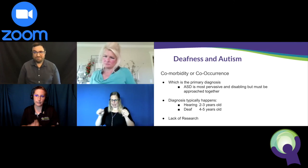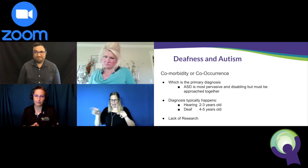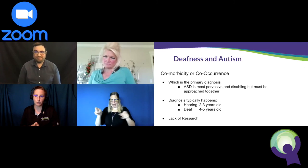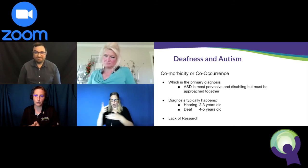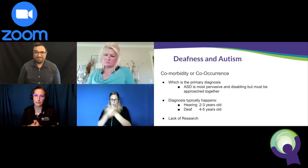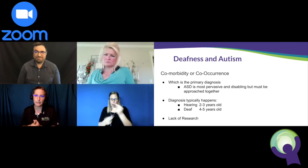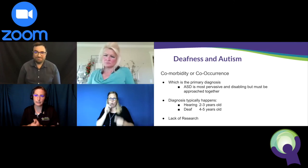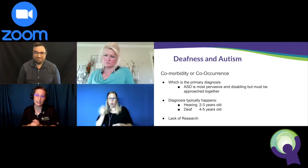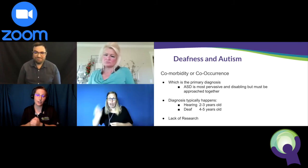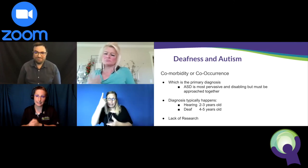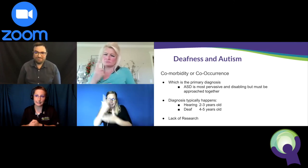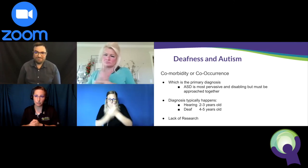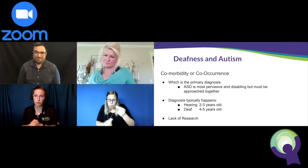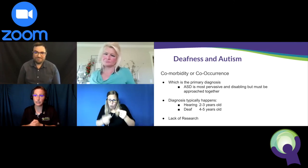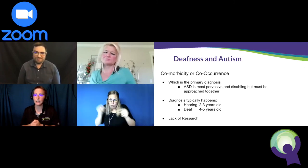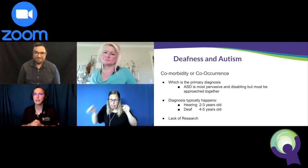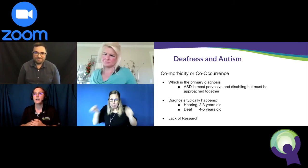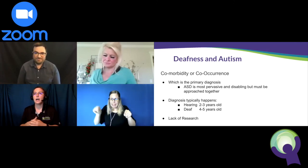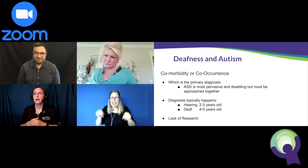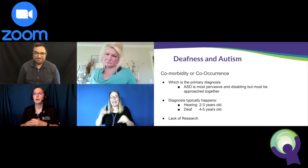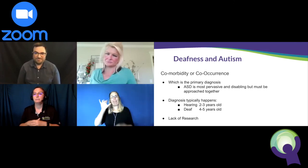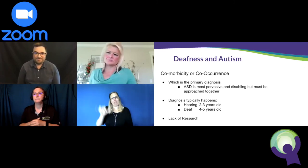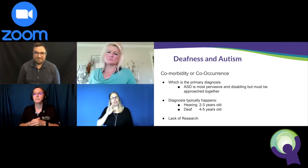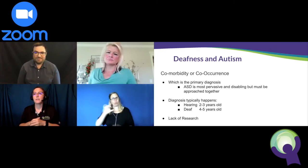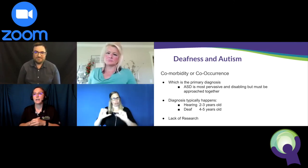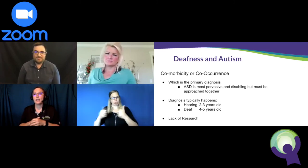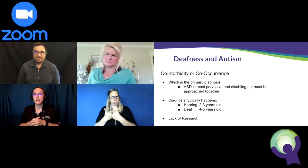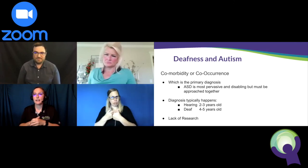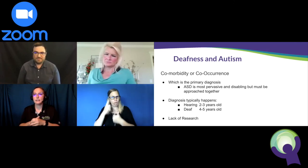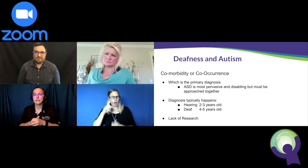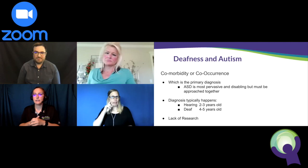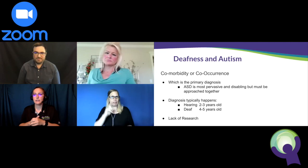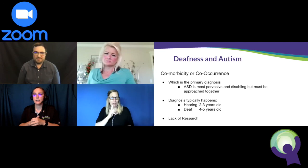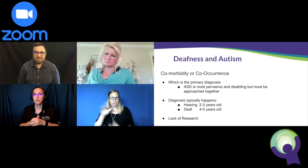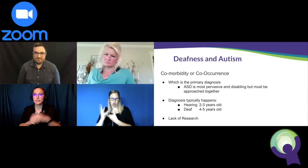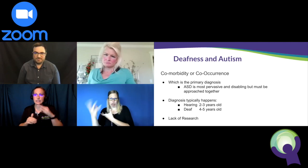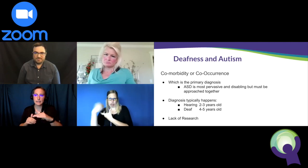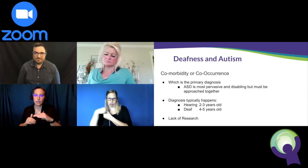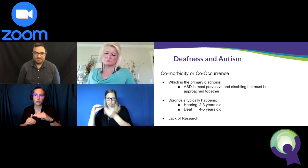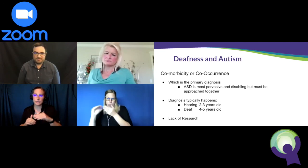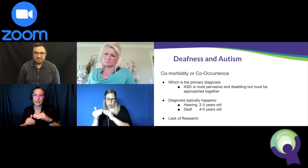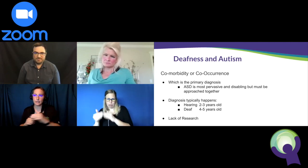deaf community, the deaf autistic community. And you can see here where diagnosis